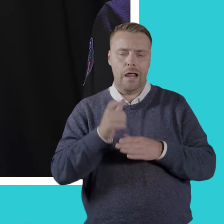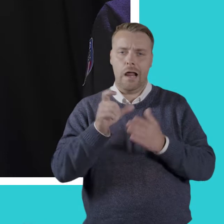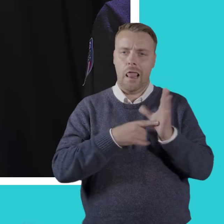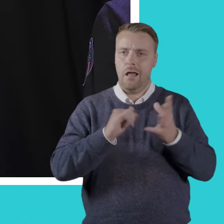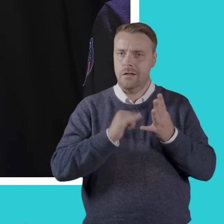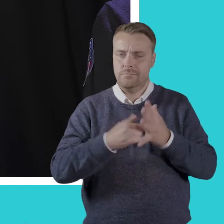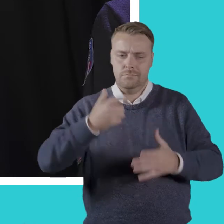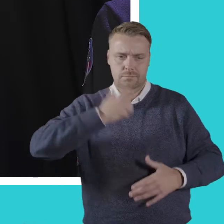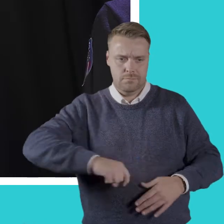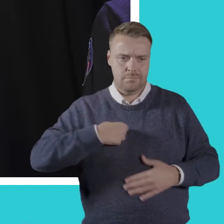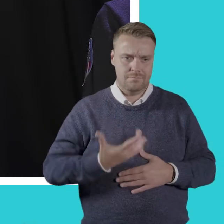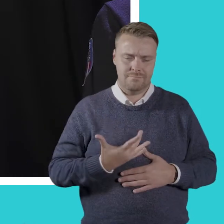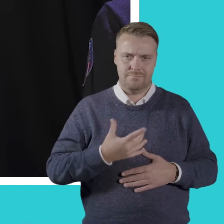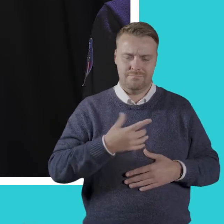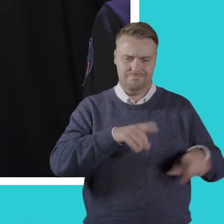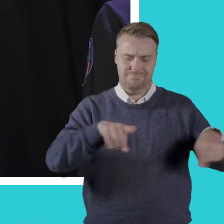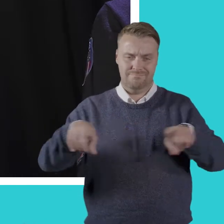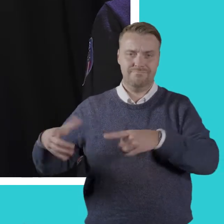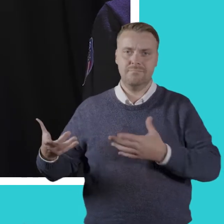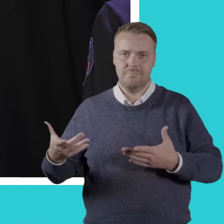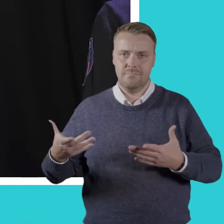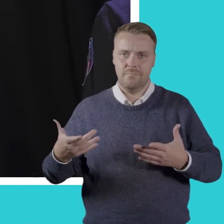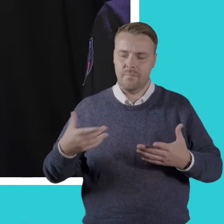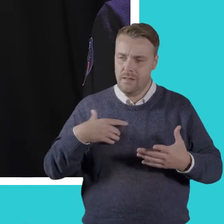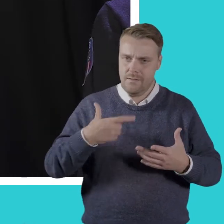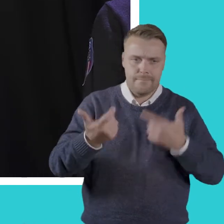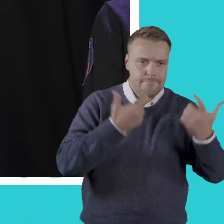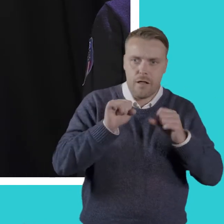who's also neurodivergent like and I can go and seek those communities but